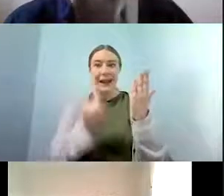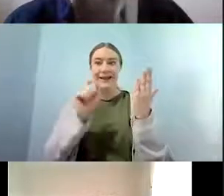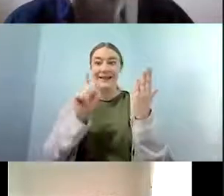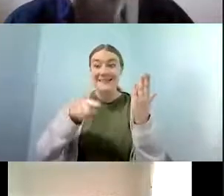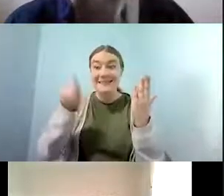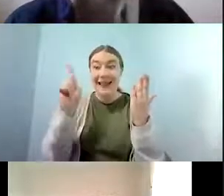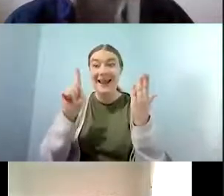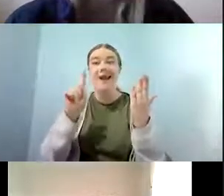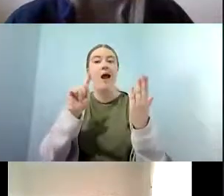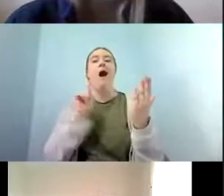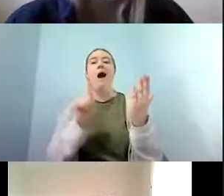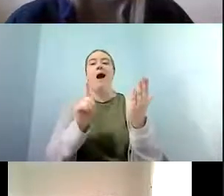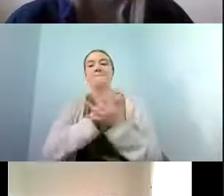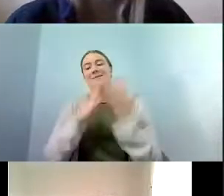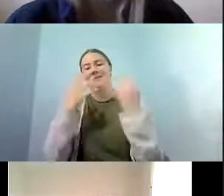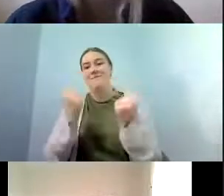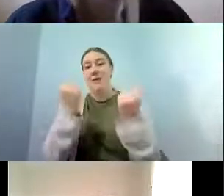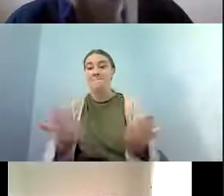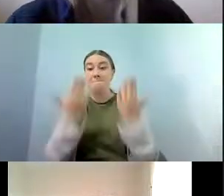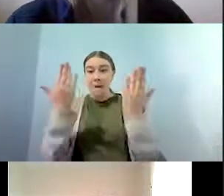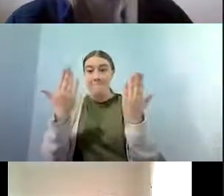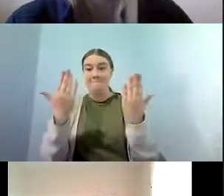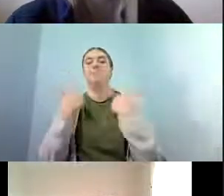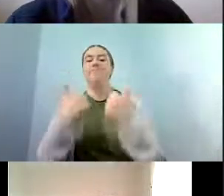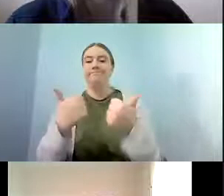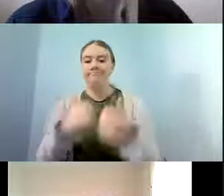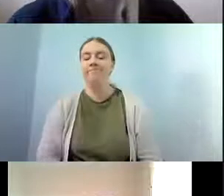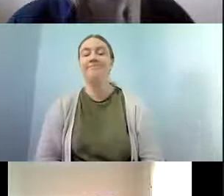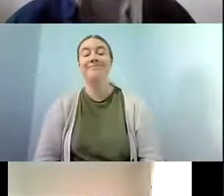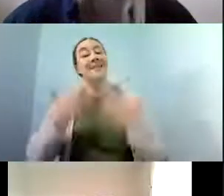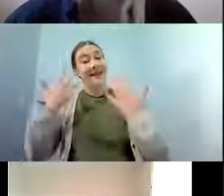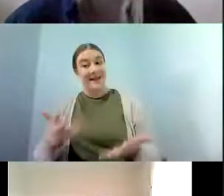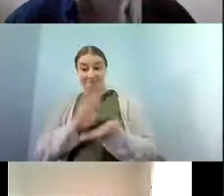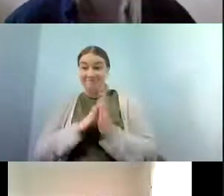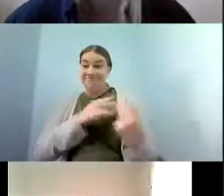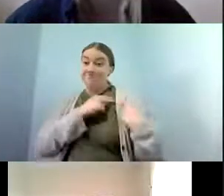so now all of that's done without further ado i will hand over to rachel and the unlocking